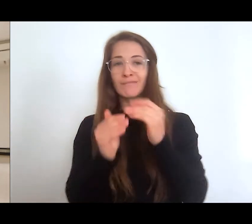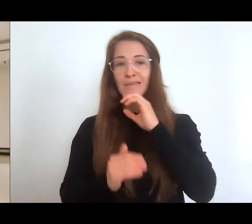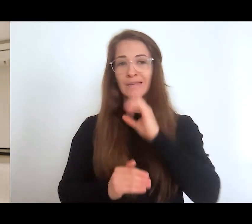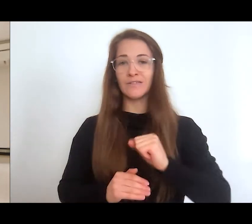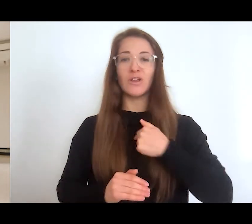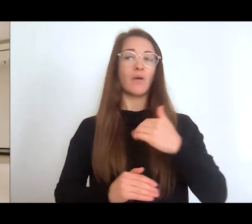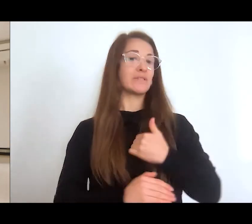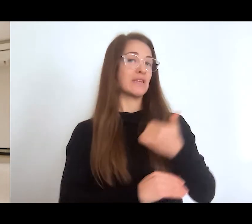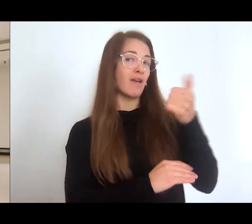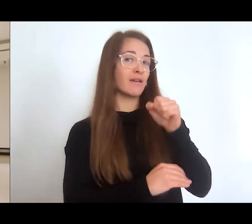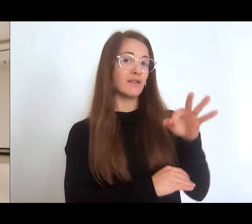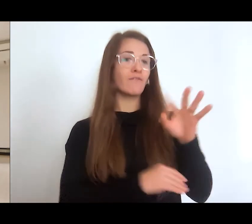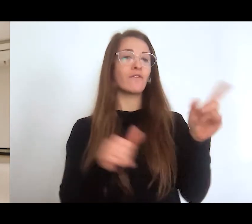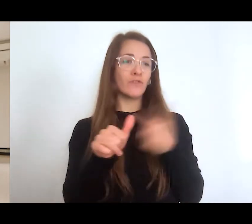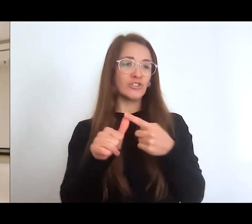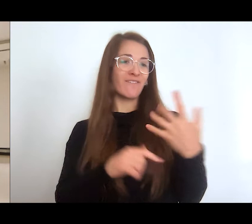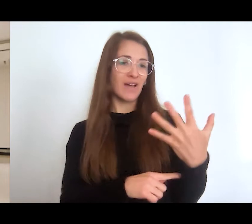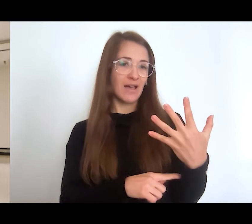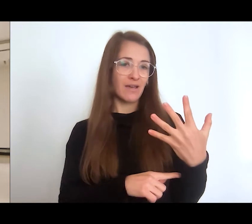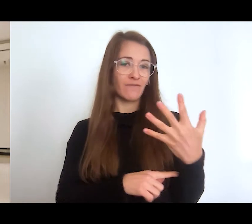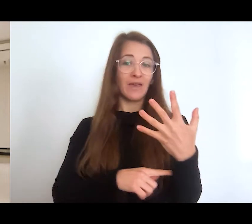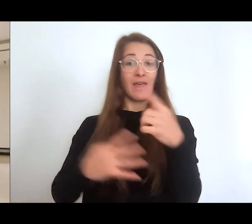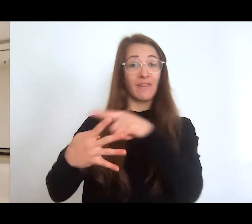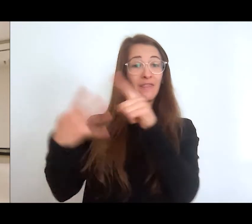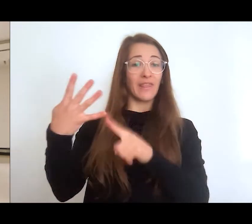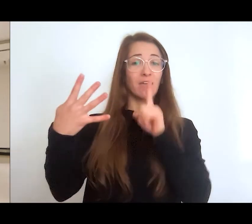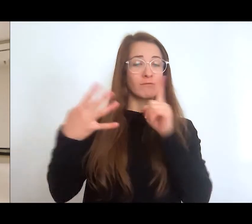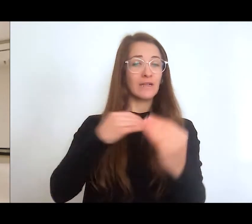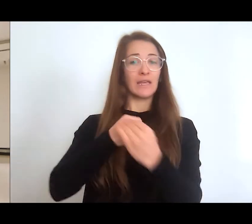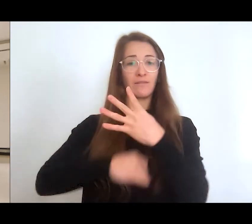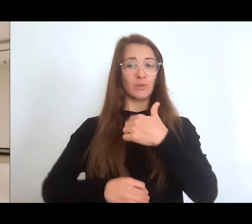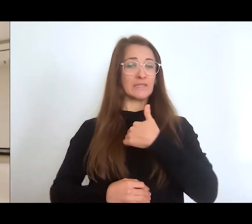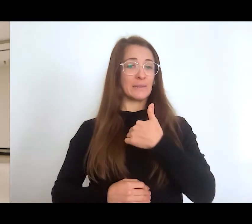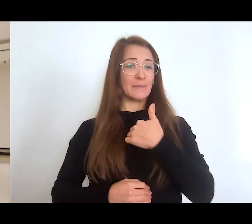WERE VERY CLOSE AND THEN THE YOUNGEST OF THOSE FIVE AND THEY